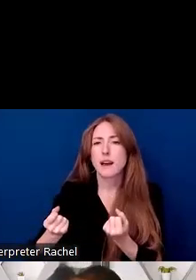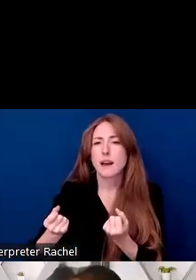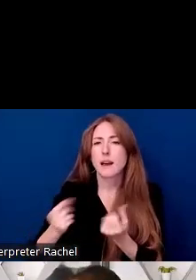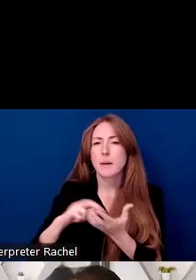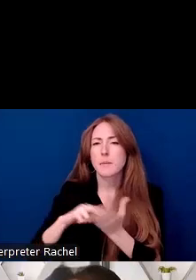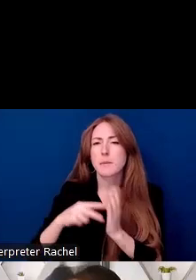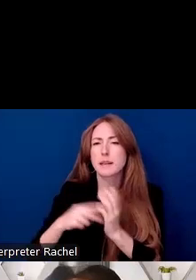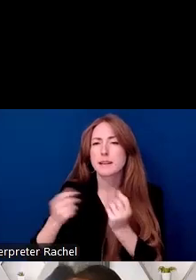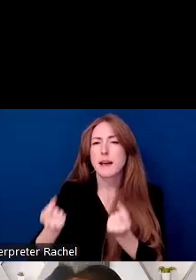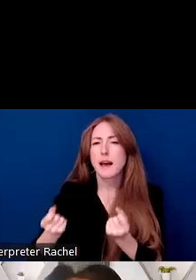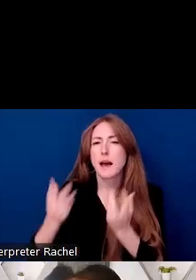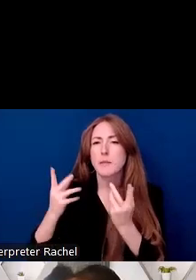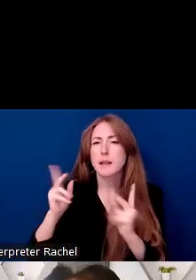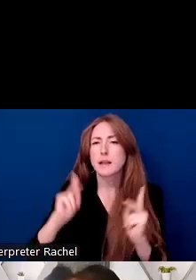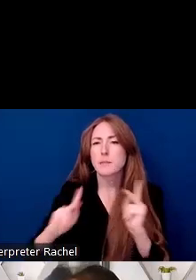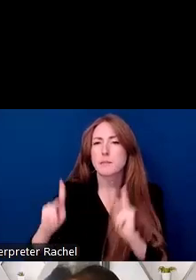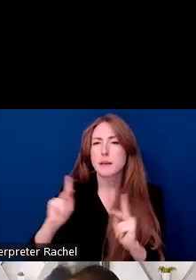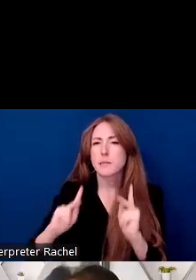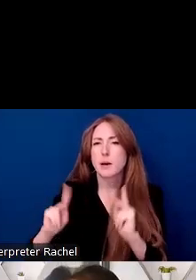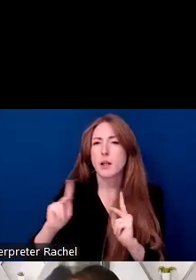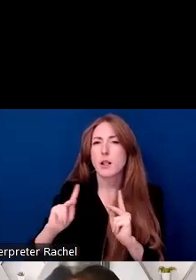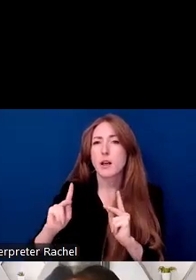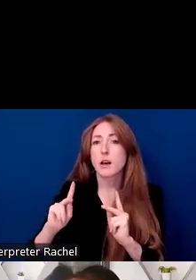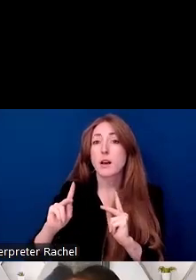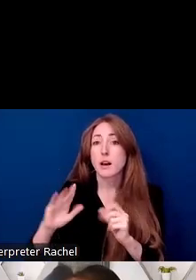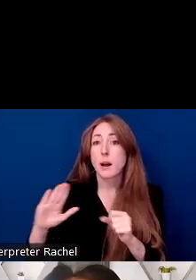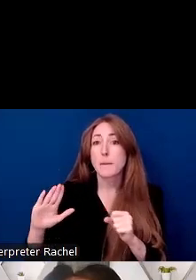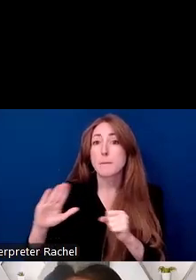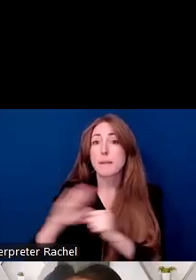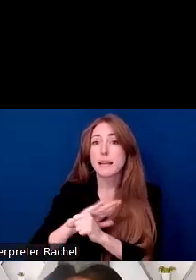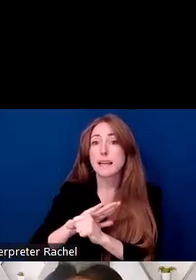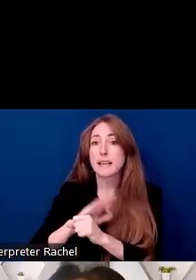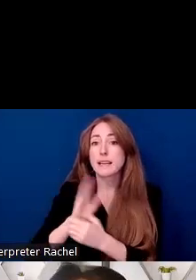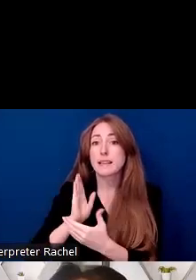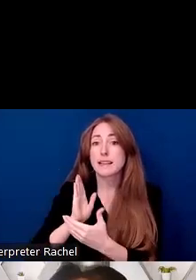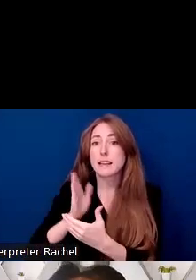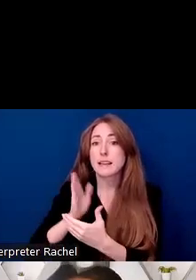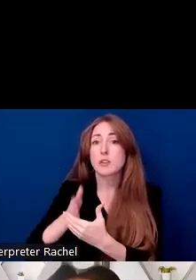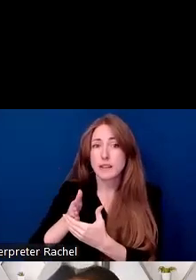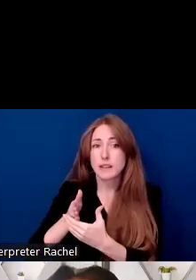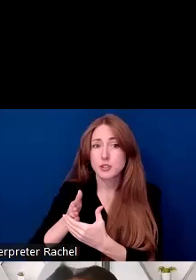participants who completed the intervention through the first follow-up point over the